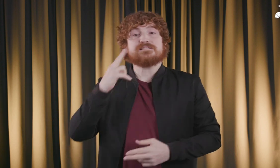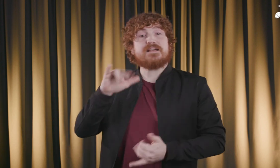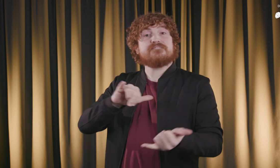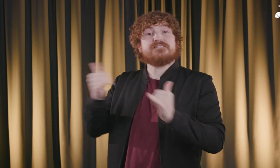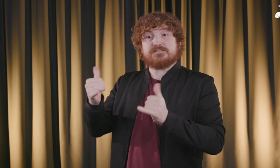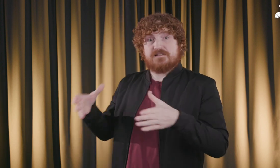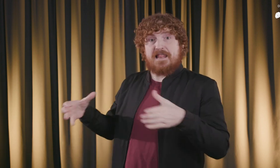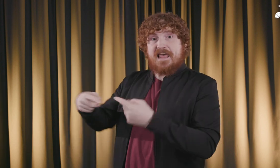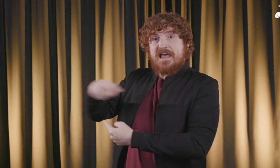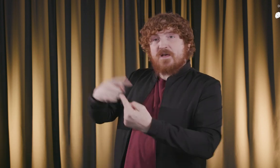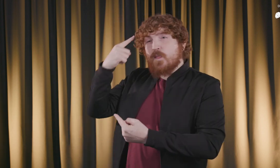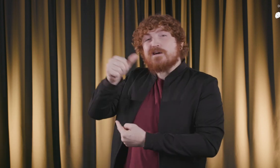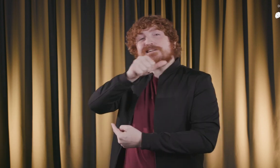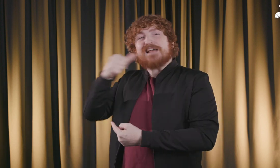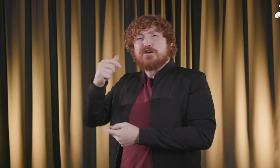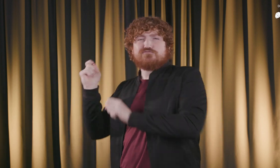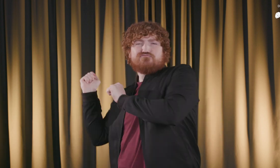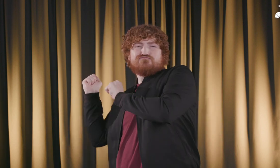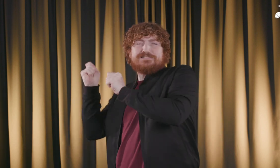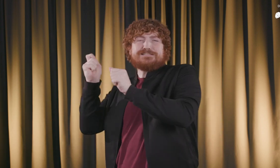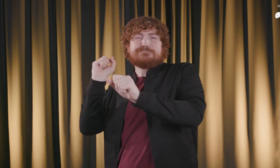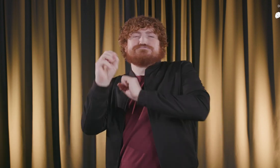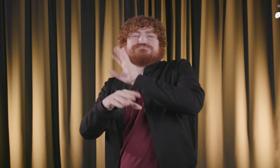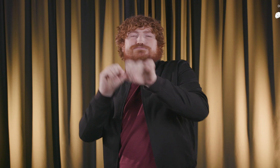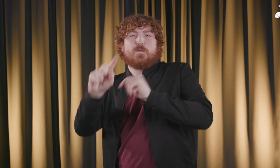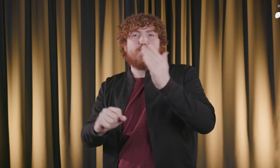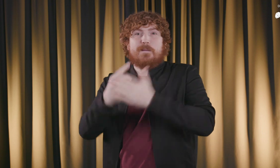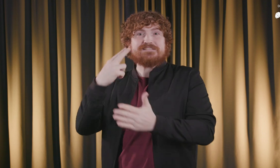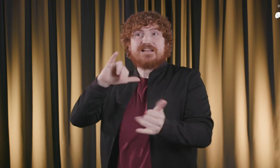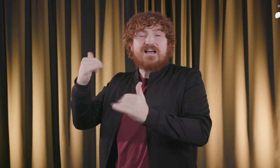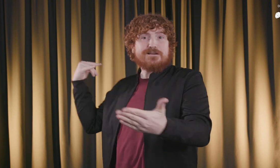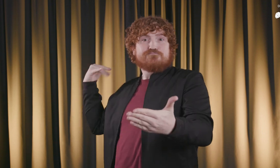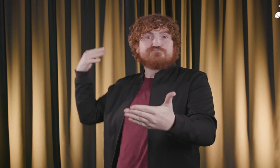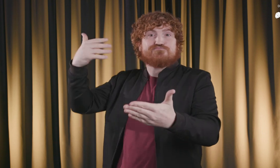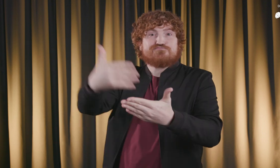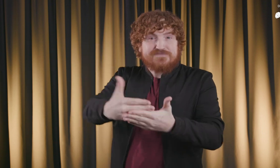Well, the Deaffest team thought it would be nice to bring back some memories from previous festivals.